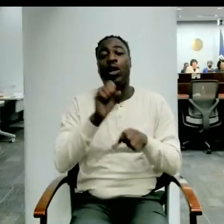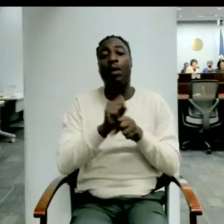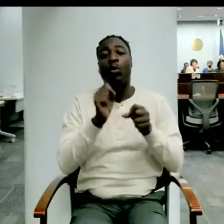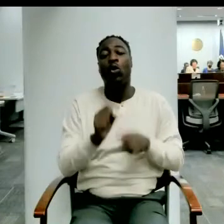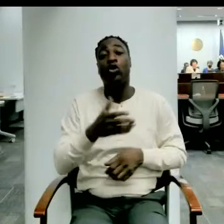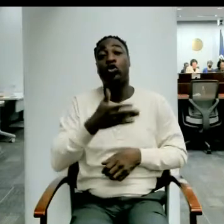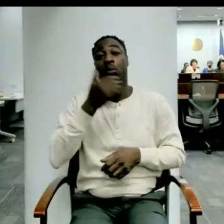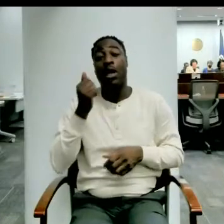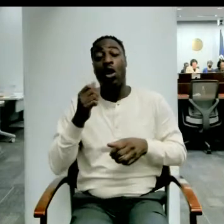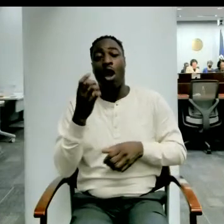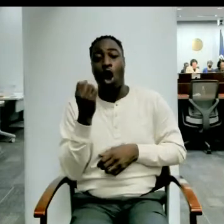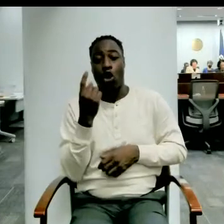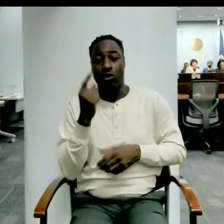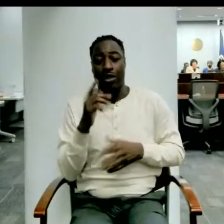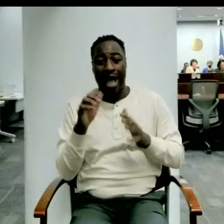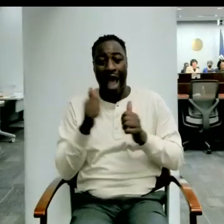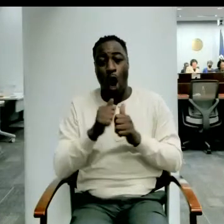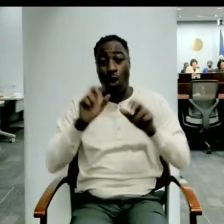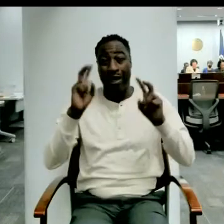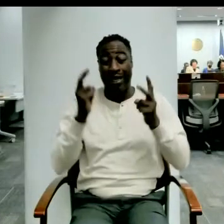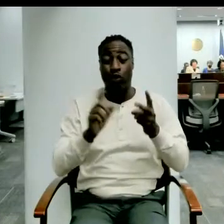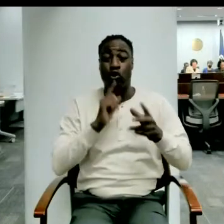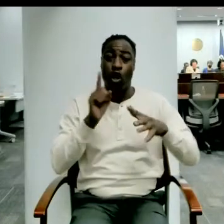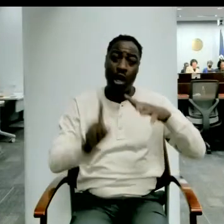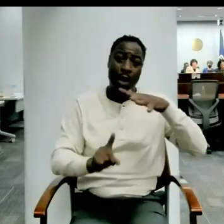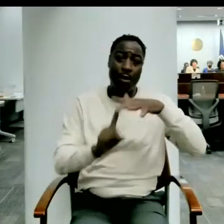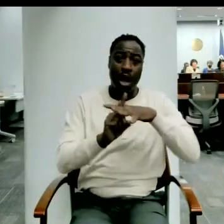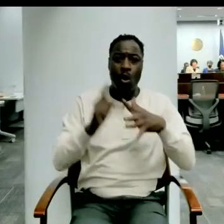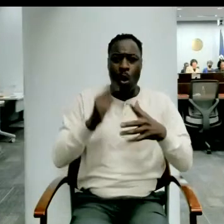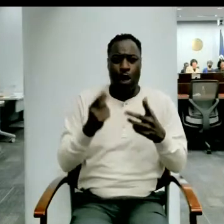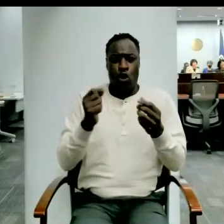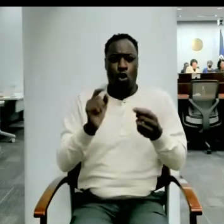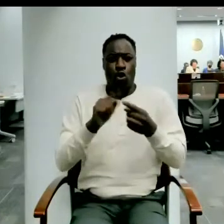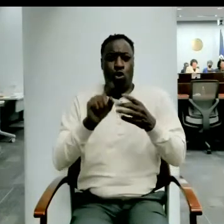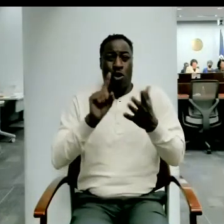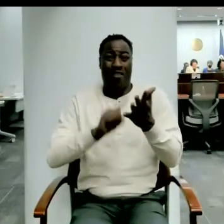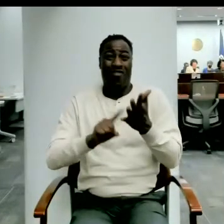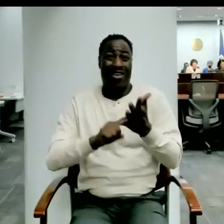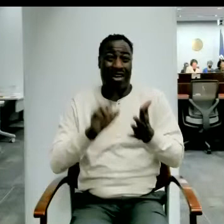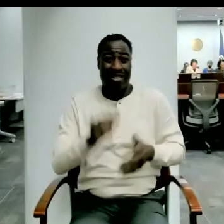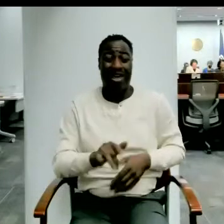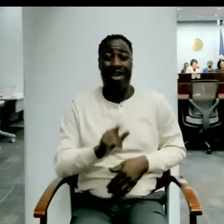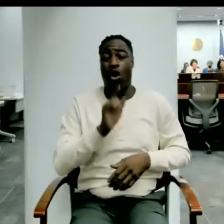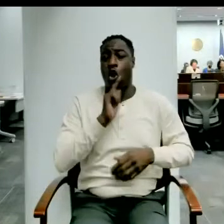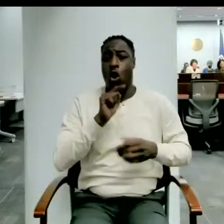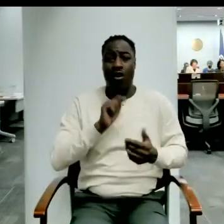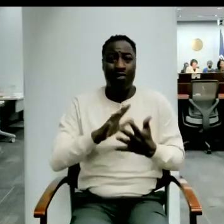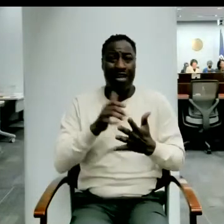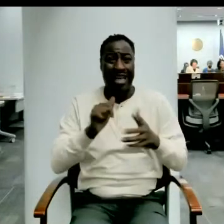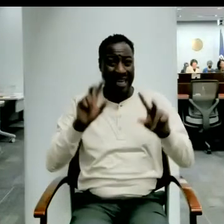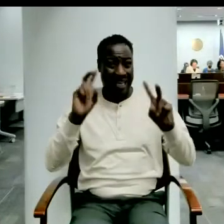understand um how these issues are coming up and what are they doing to investigate them? Are they running into any issues as they investigate them,